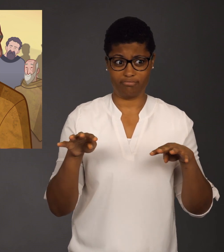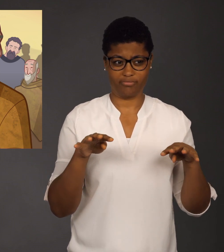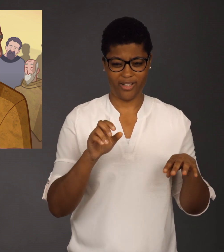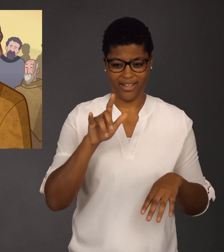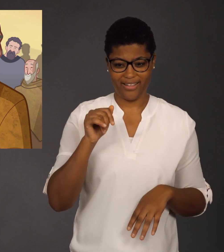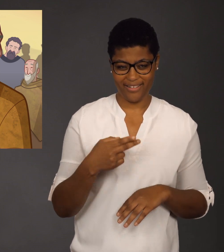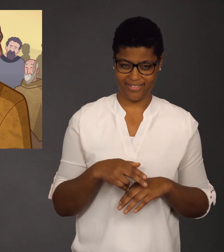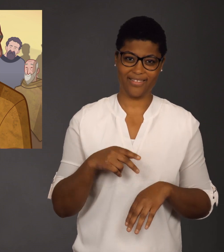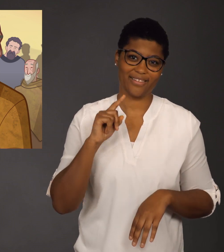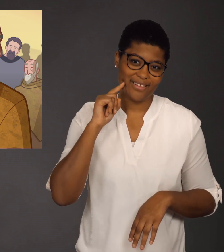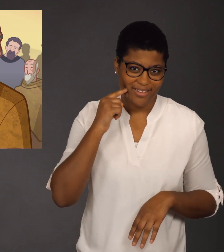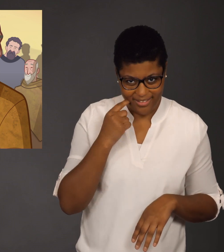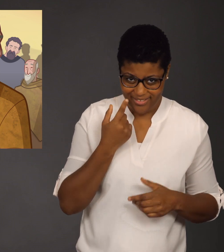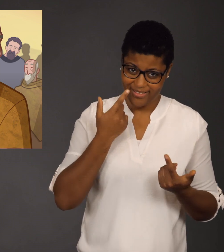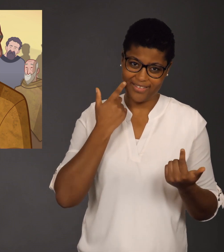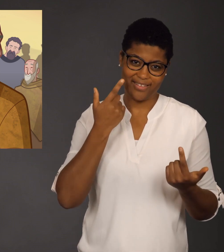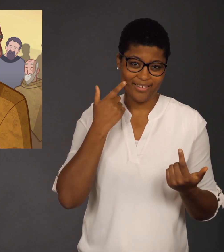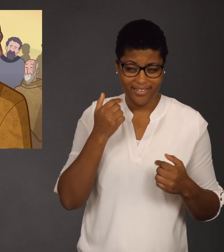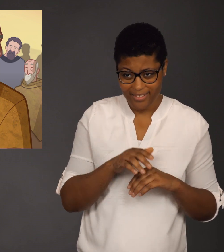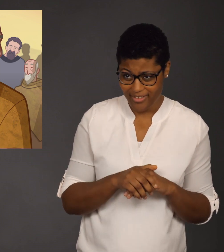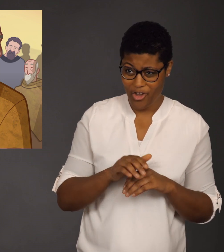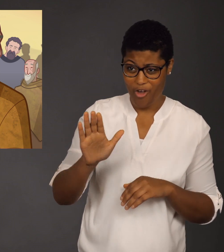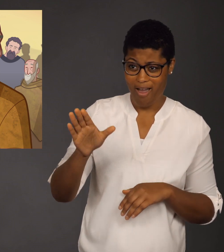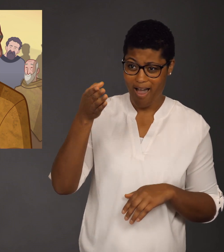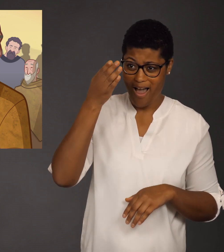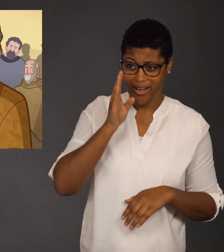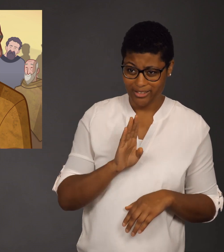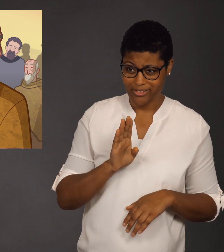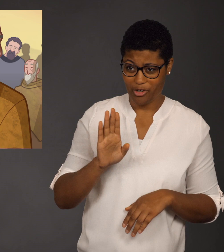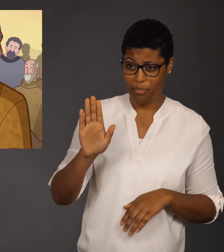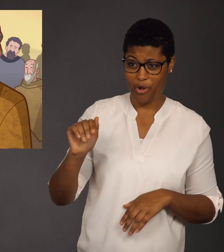Elijah joked with them and said their god Baal must be asleep.